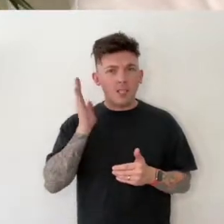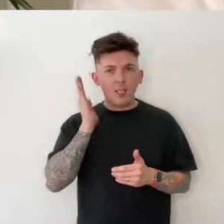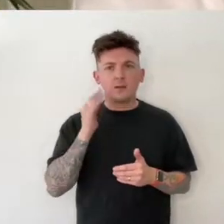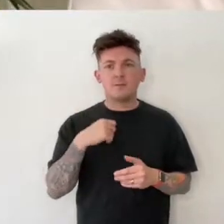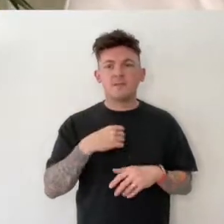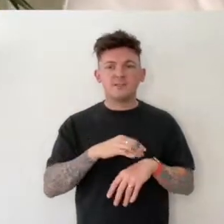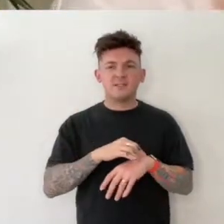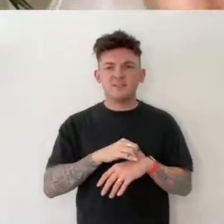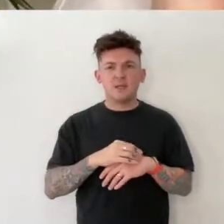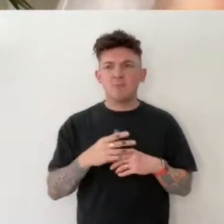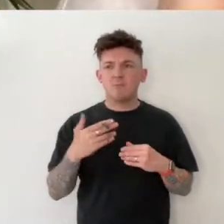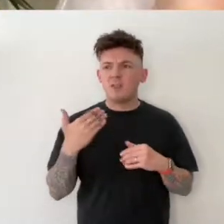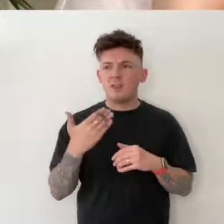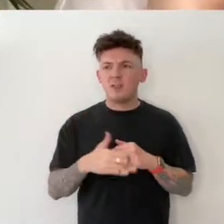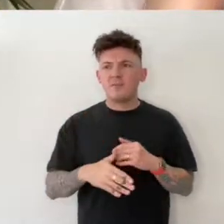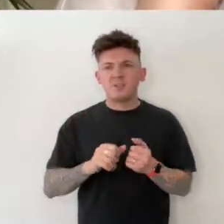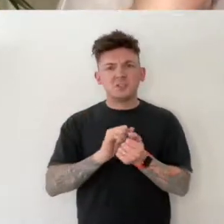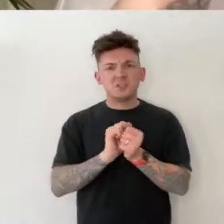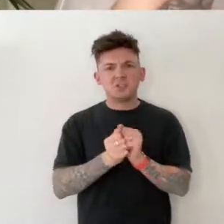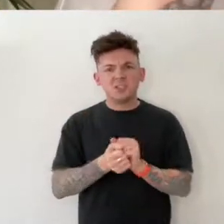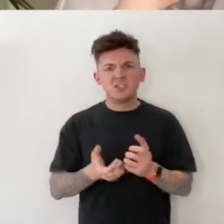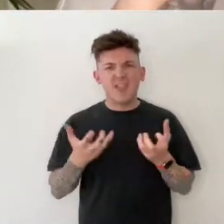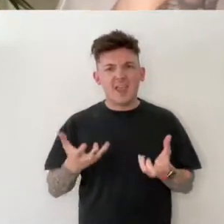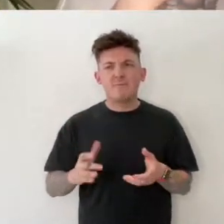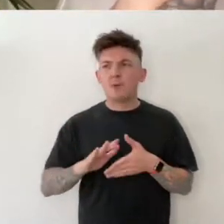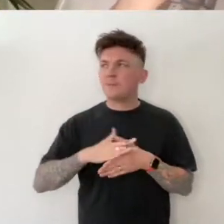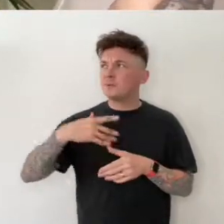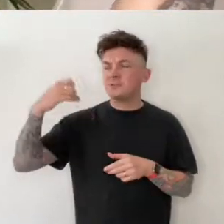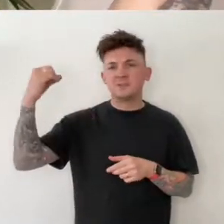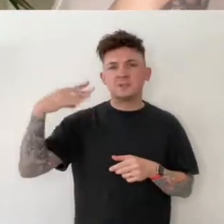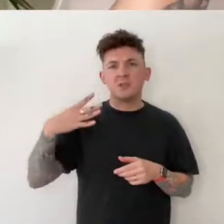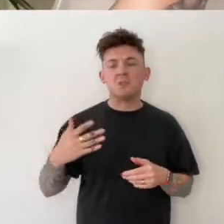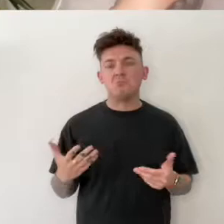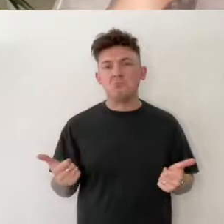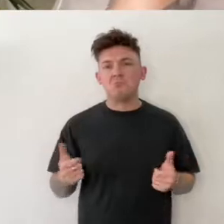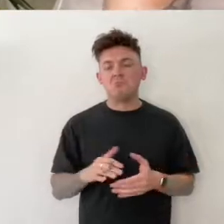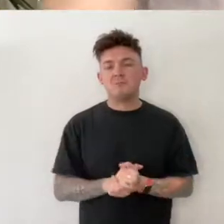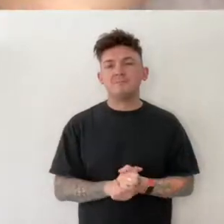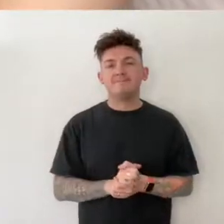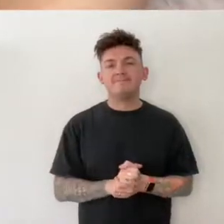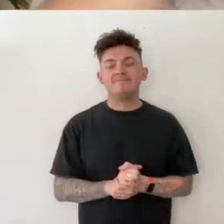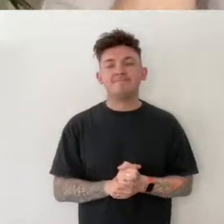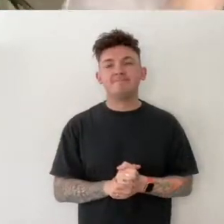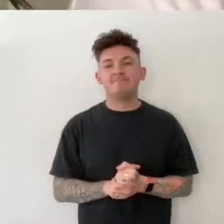changed as a result of too much at sun exposure which has been good. the primer i tend to